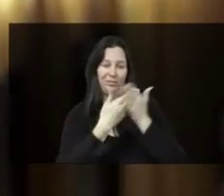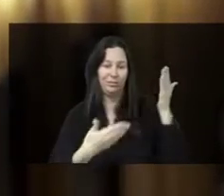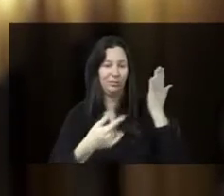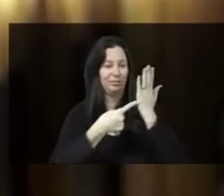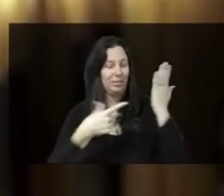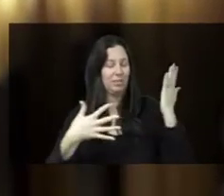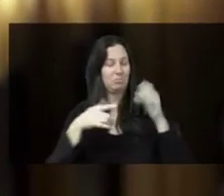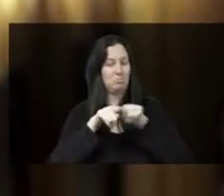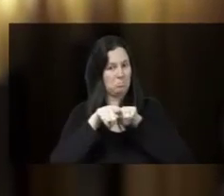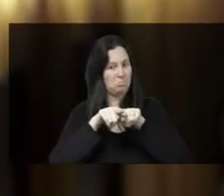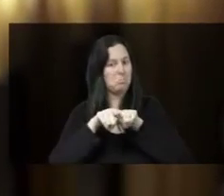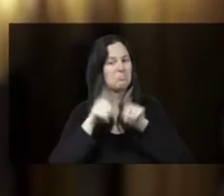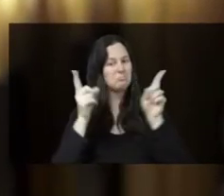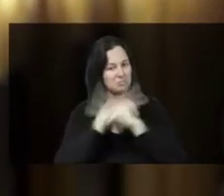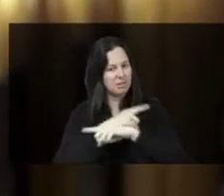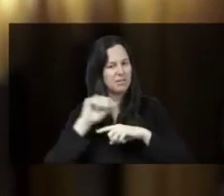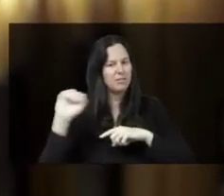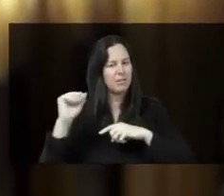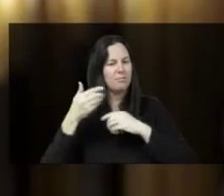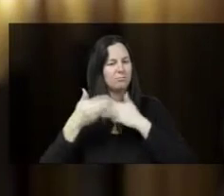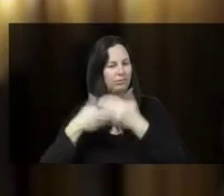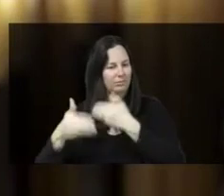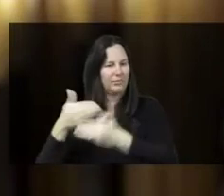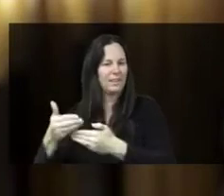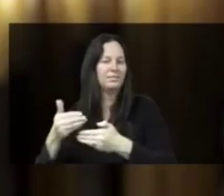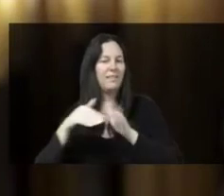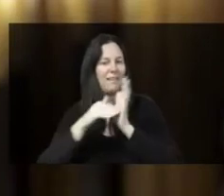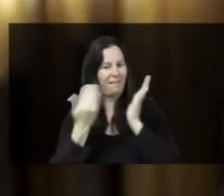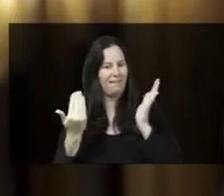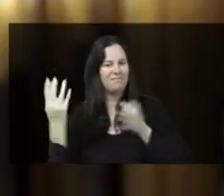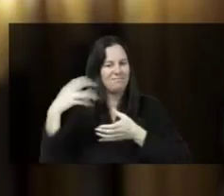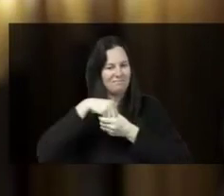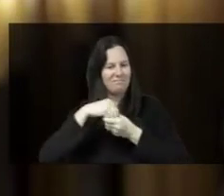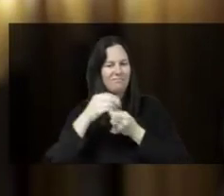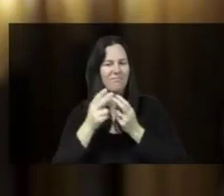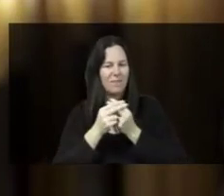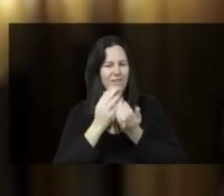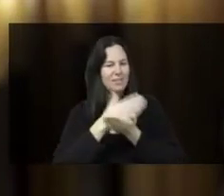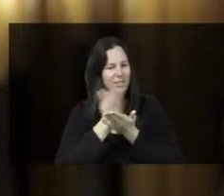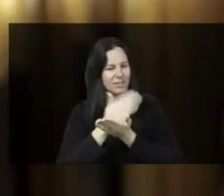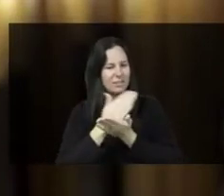And now they're involved with them sharing the cost